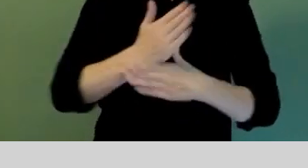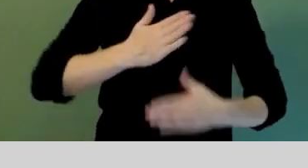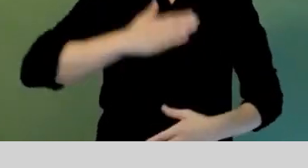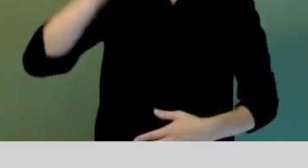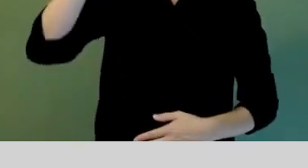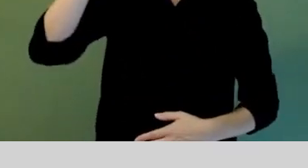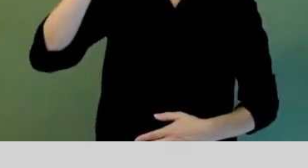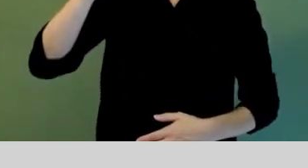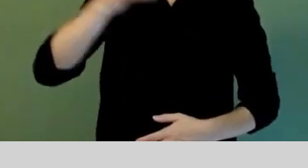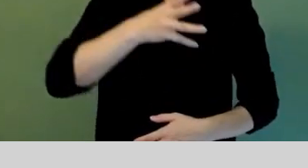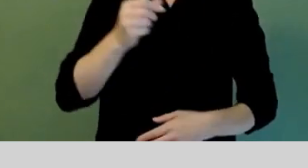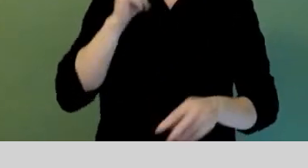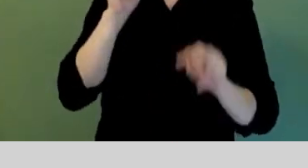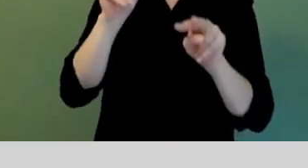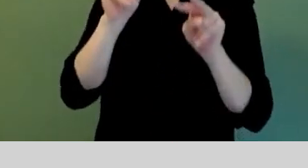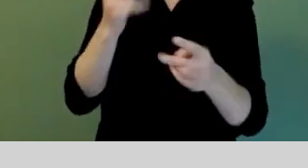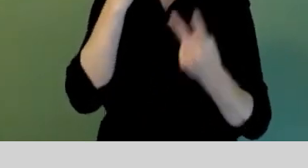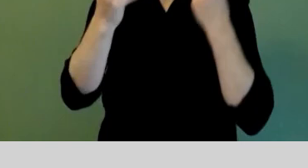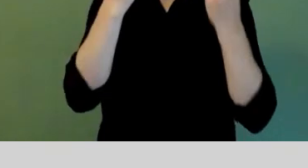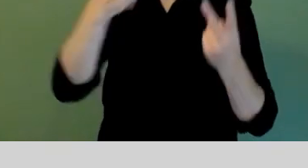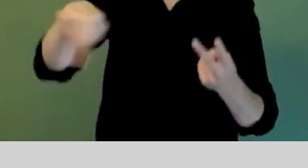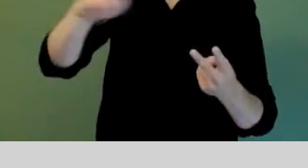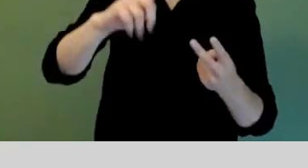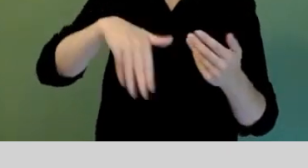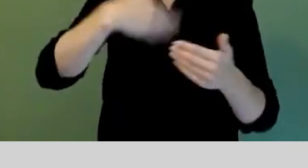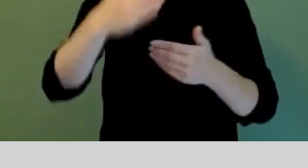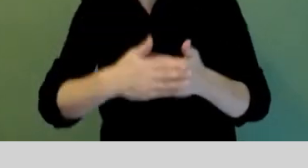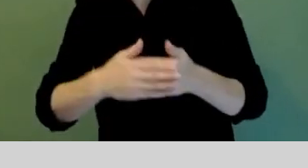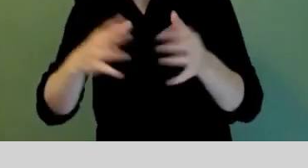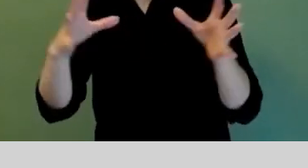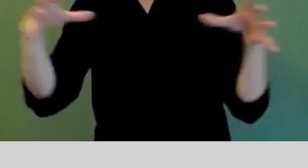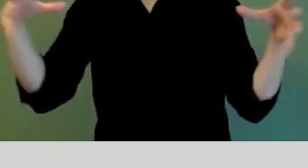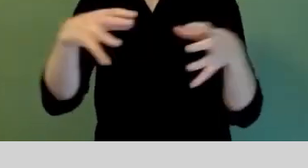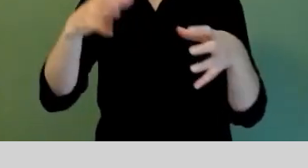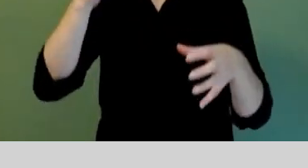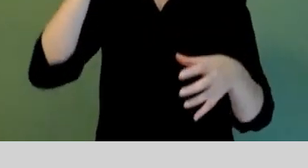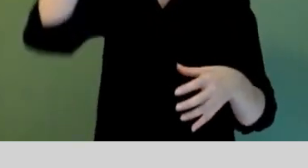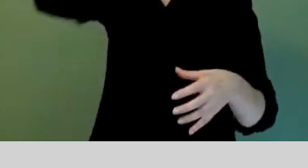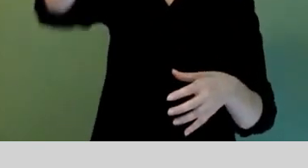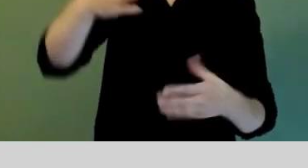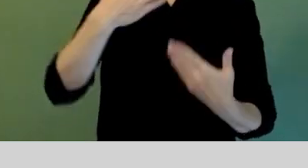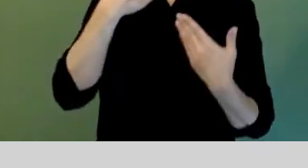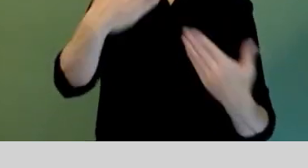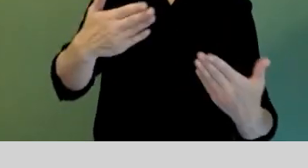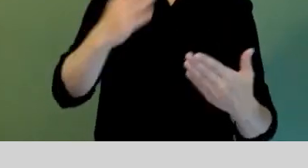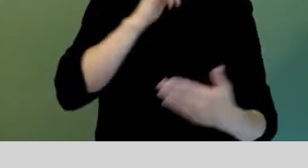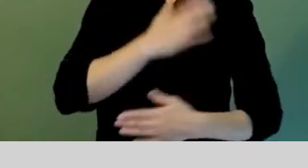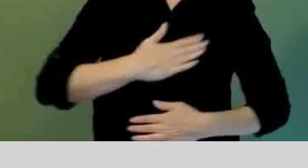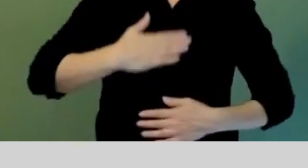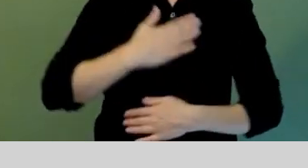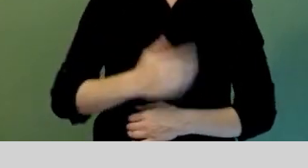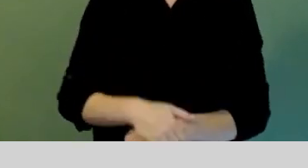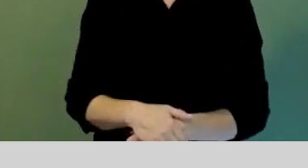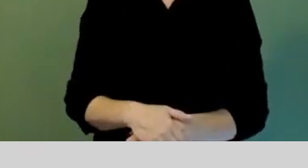and I'm looking forward to seeing you at another one of these events in the real future. Thanks for coming along. I really appreciate it. Bye.